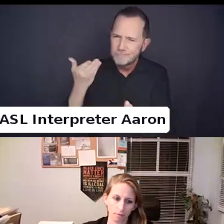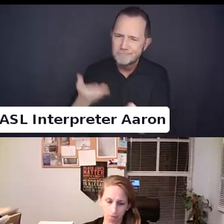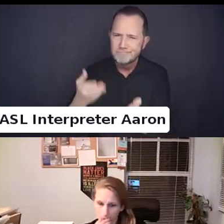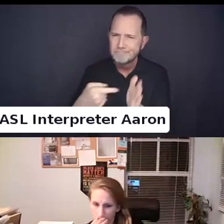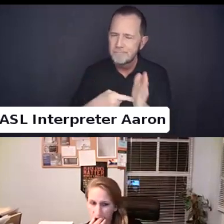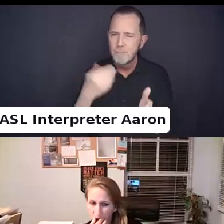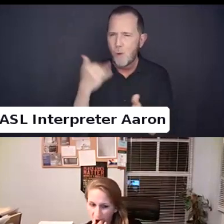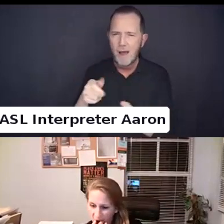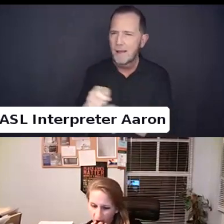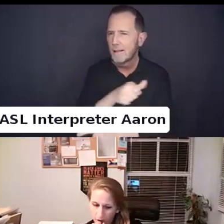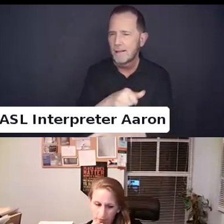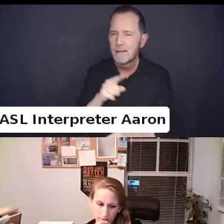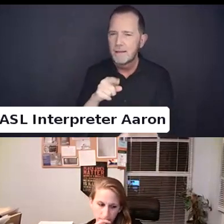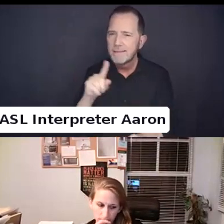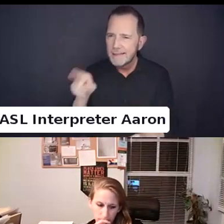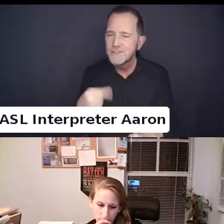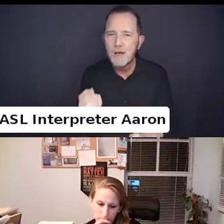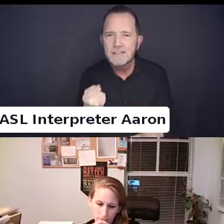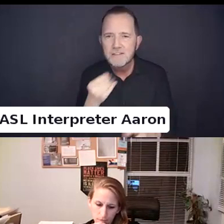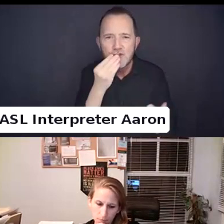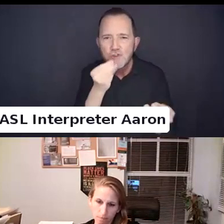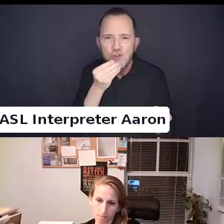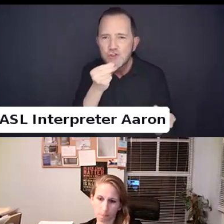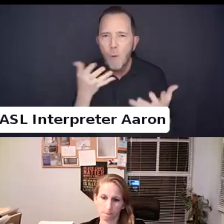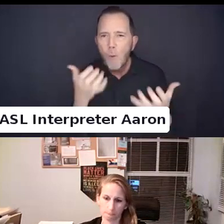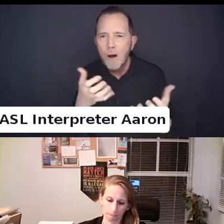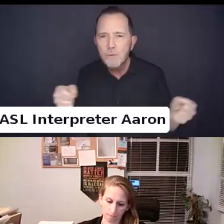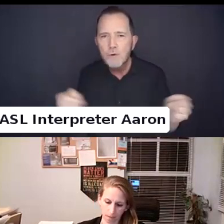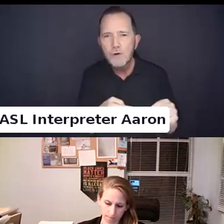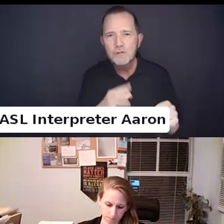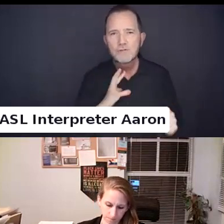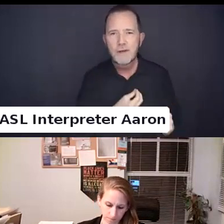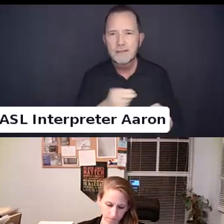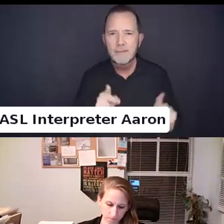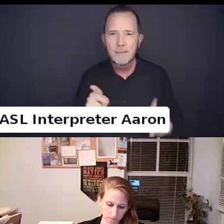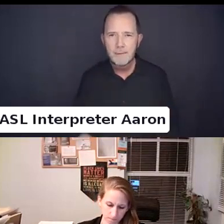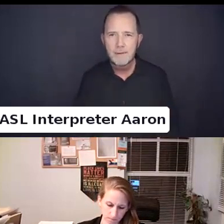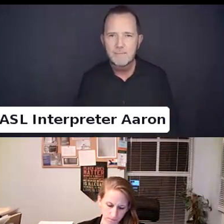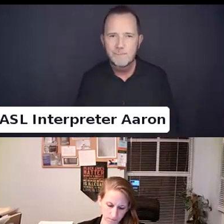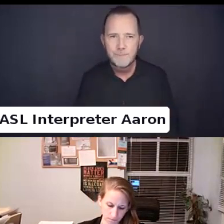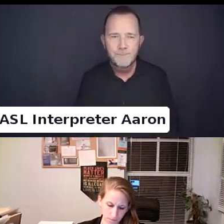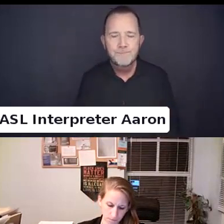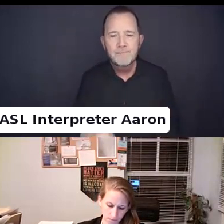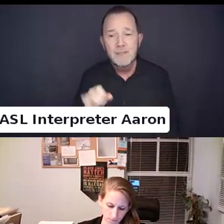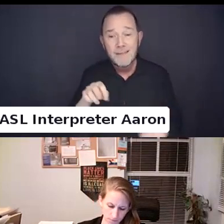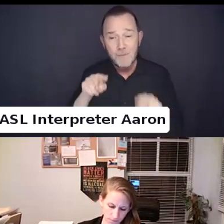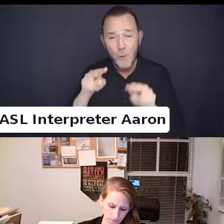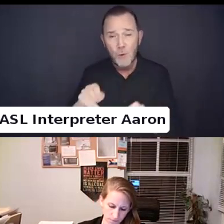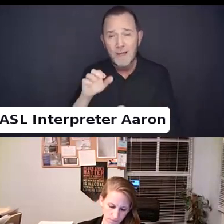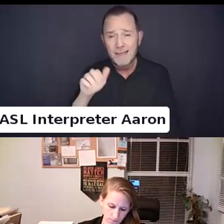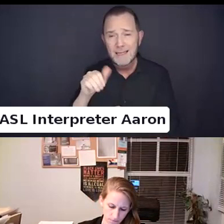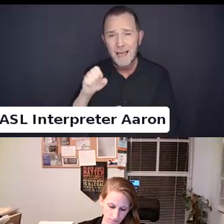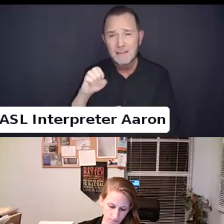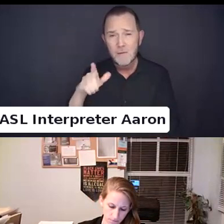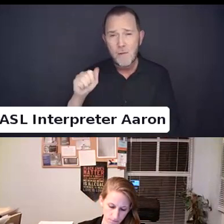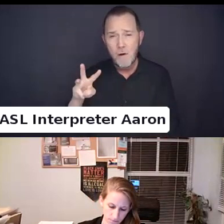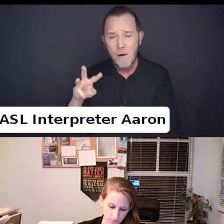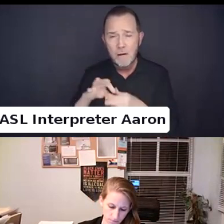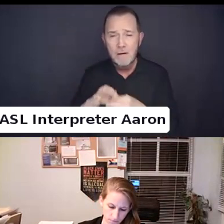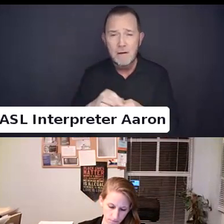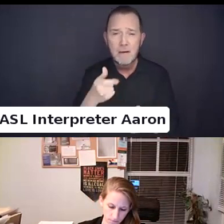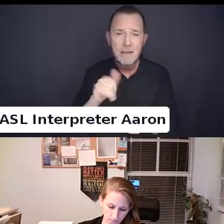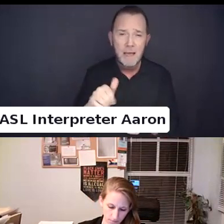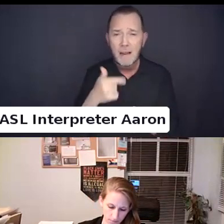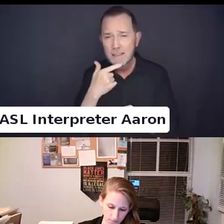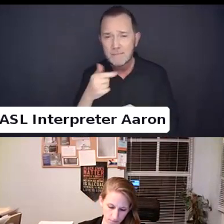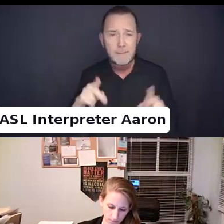And that if you go back and look at some of the case law around gay and lesbian people.